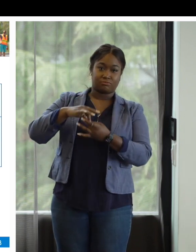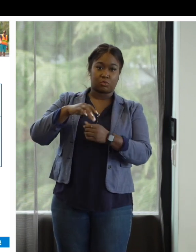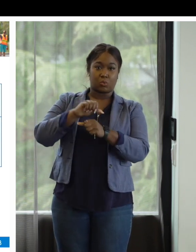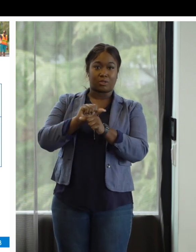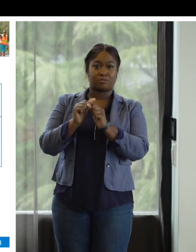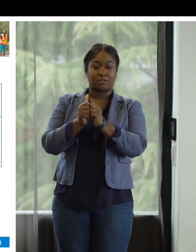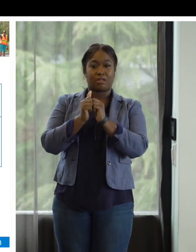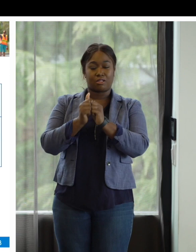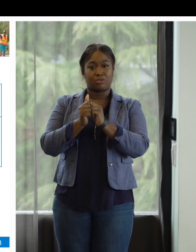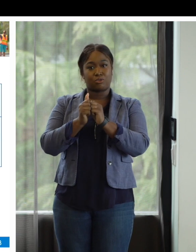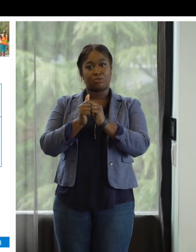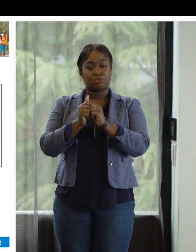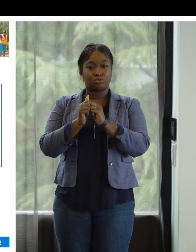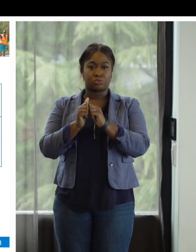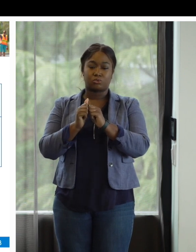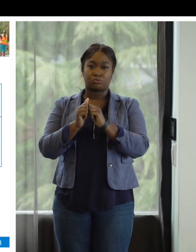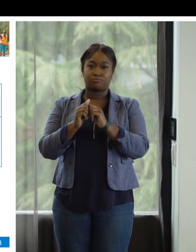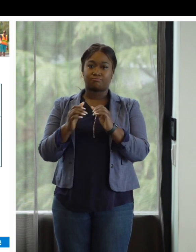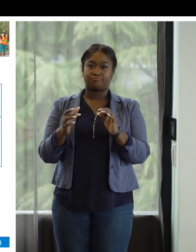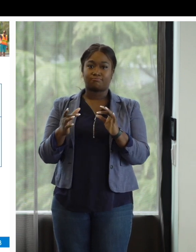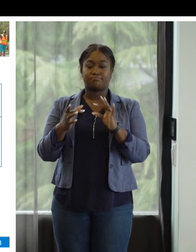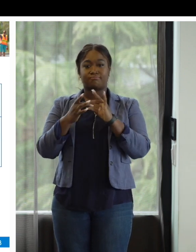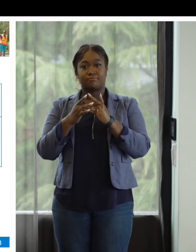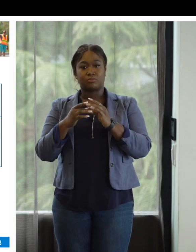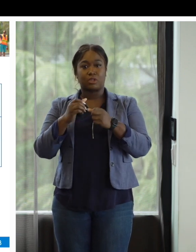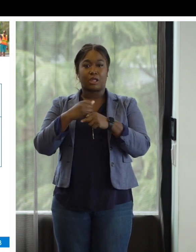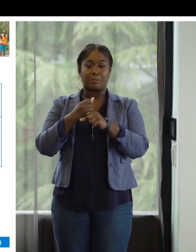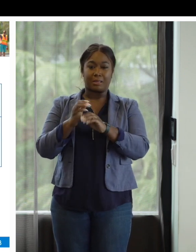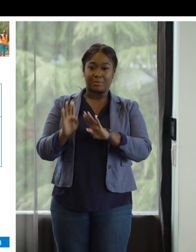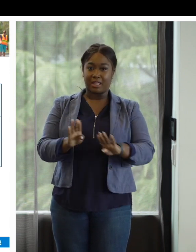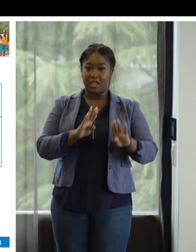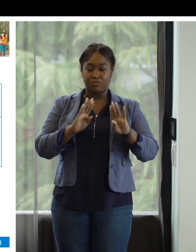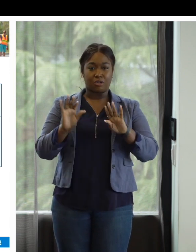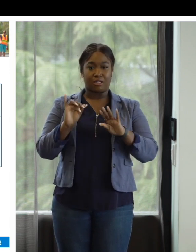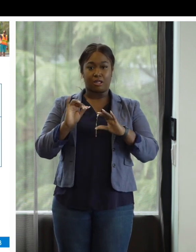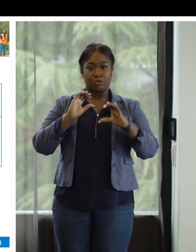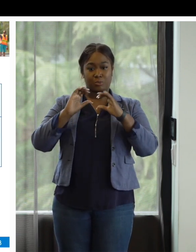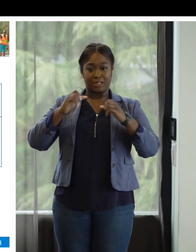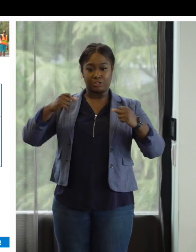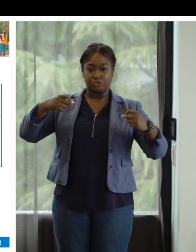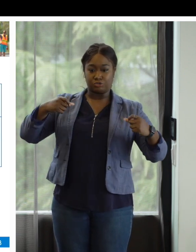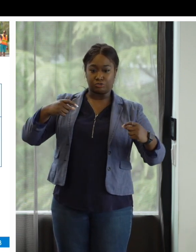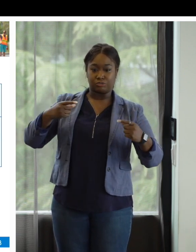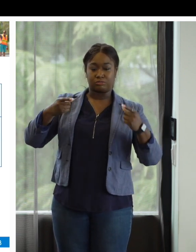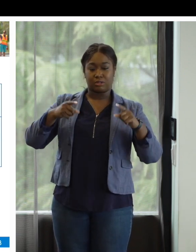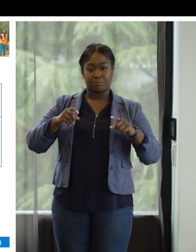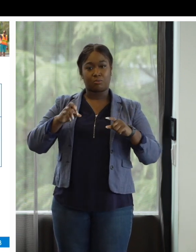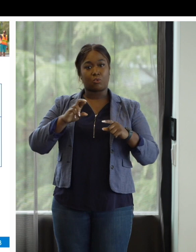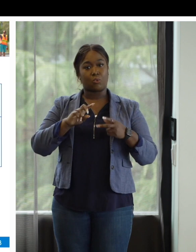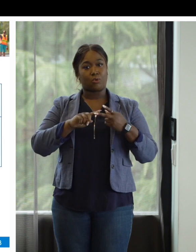kind of behavior like communications or APIs or so